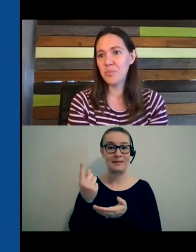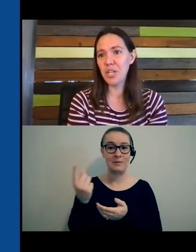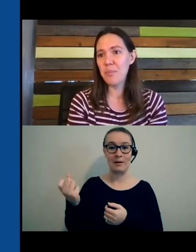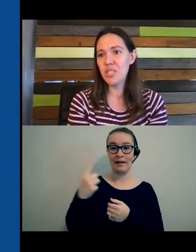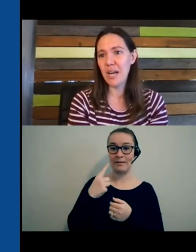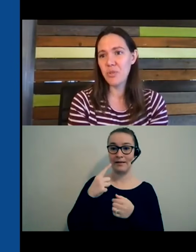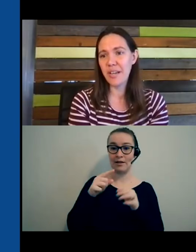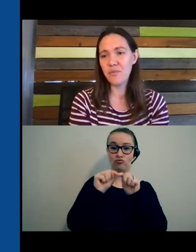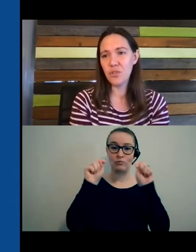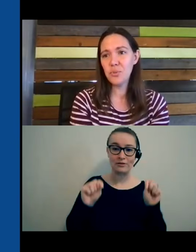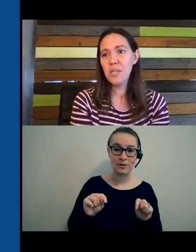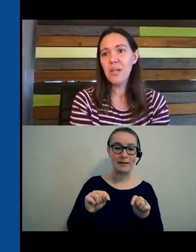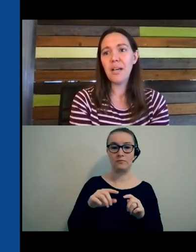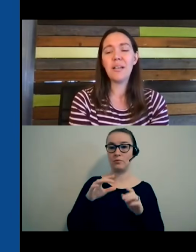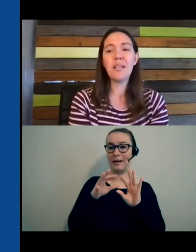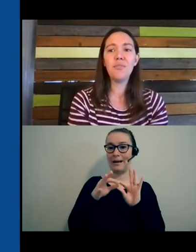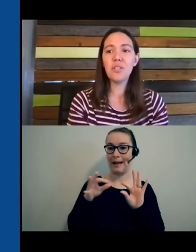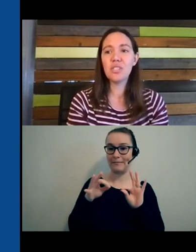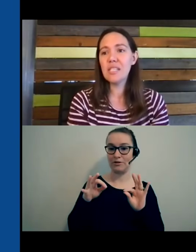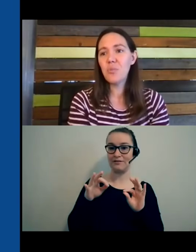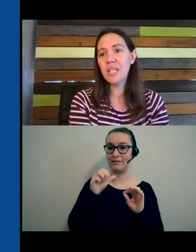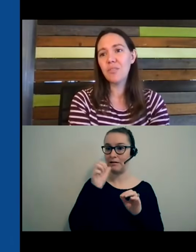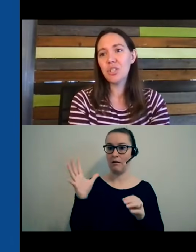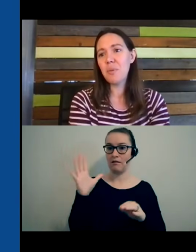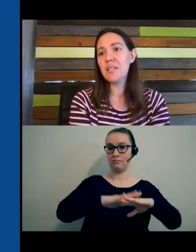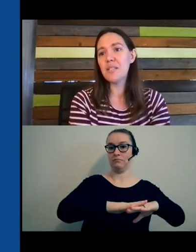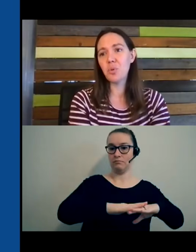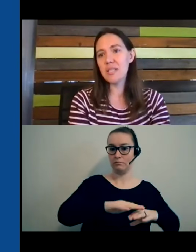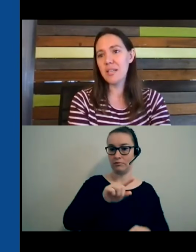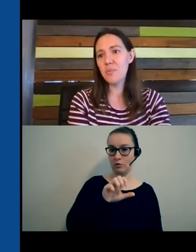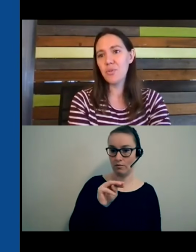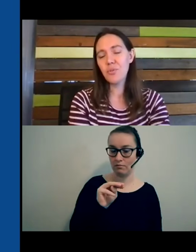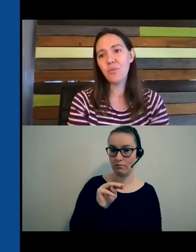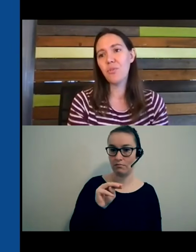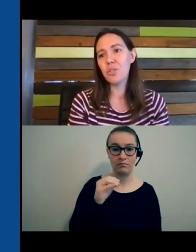or captions outside of Zoom, if there's anything that we can ever do to make this more accessible for you,